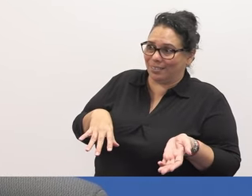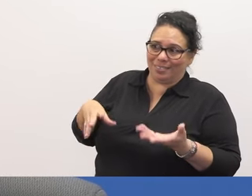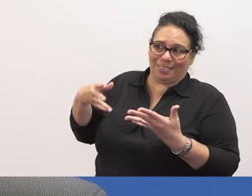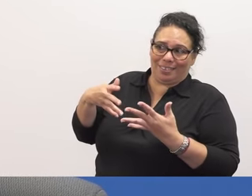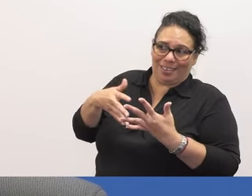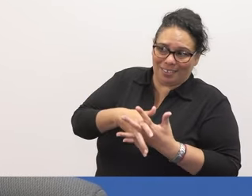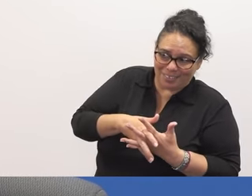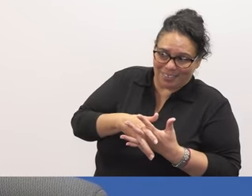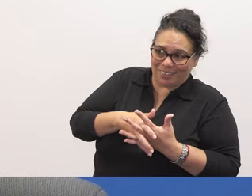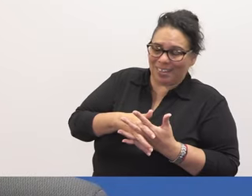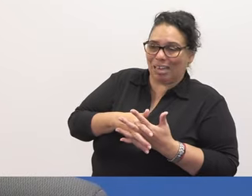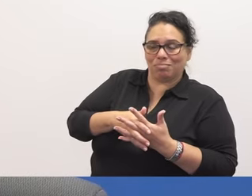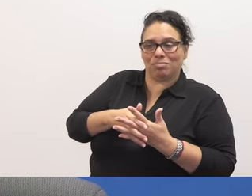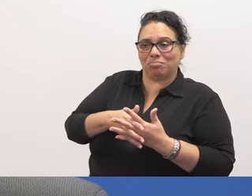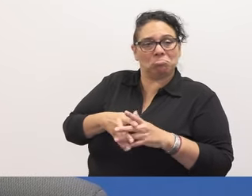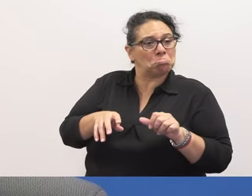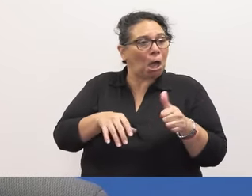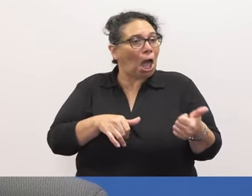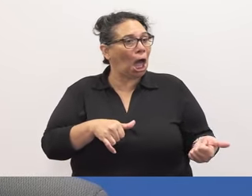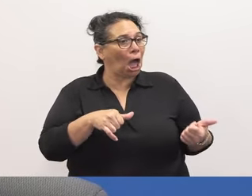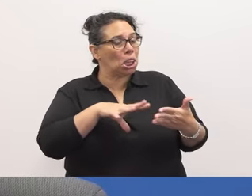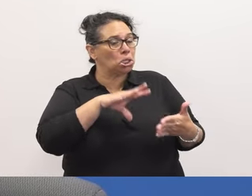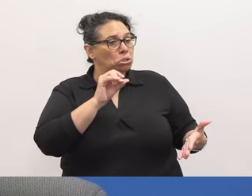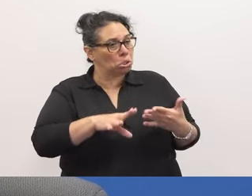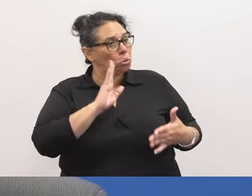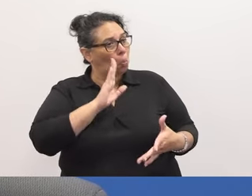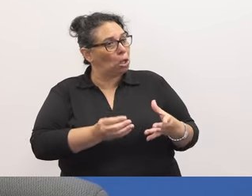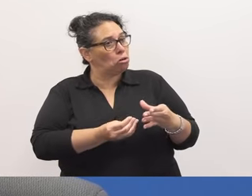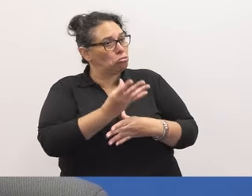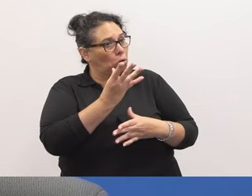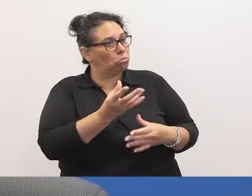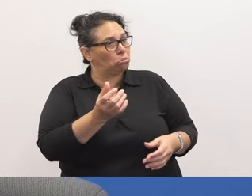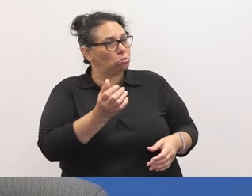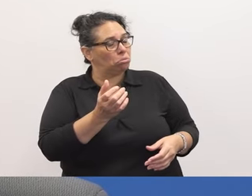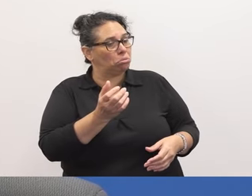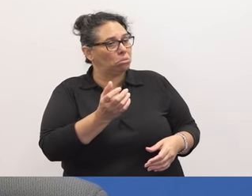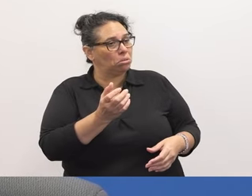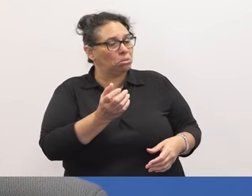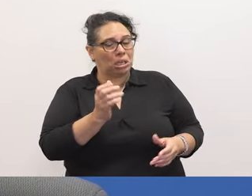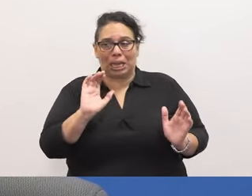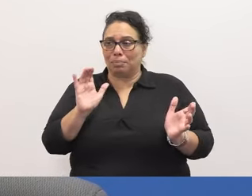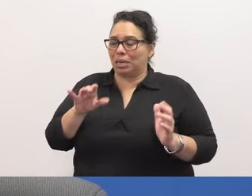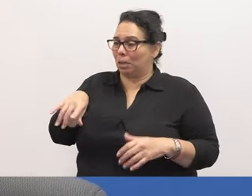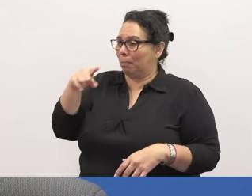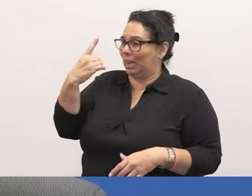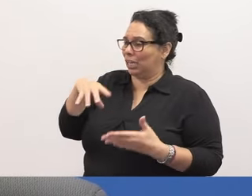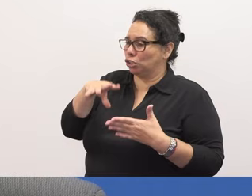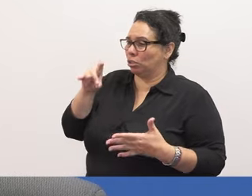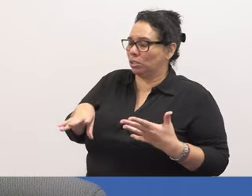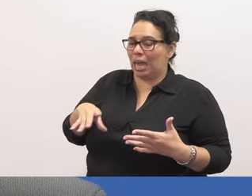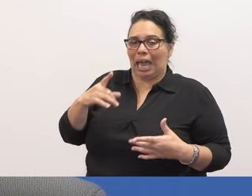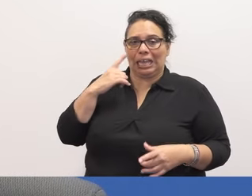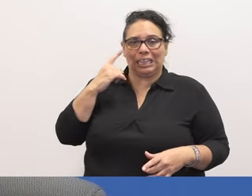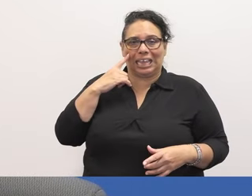it could be that all the other students grow at a faster rate than Black students. So that's what I think this goal is missing.